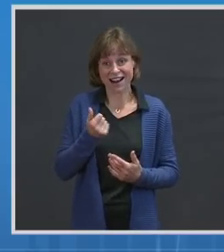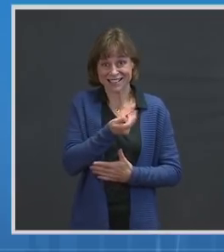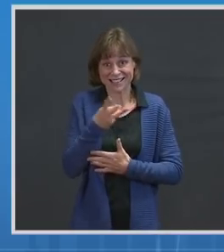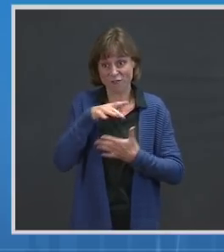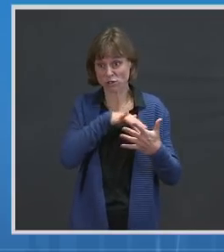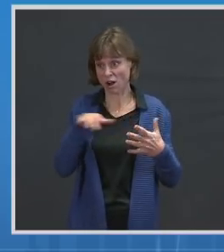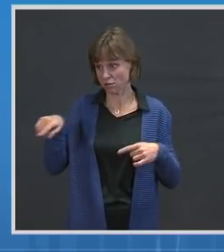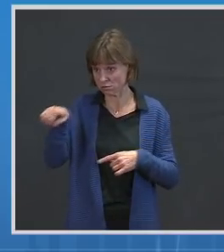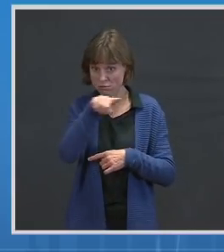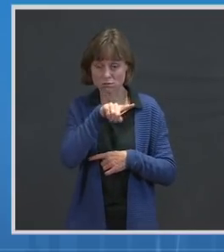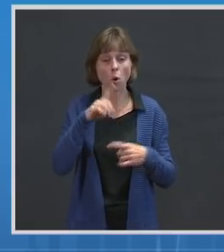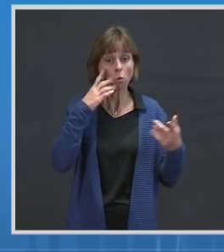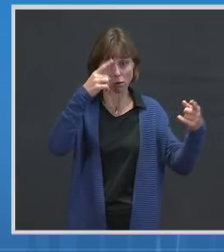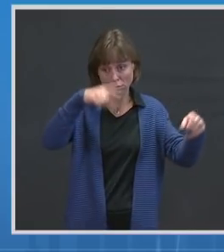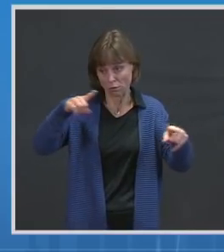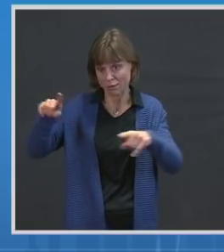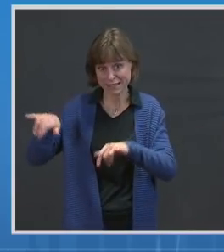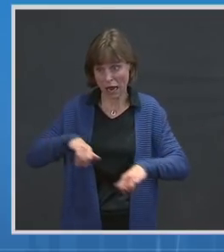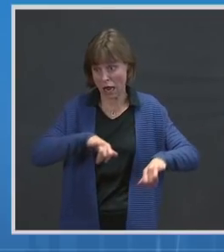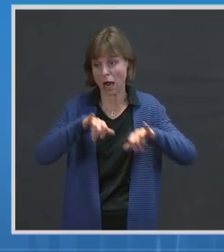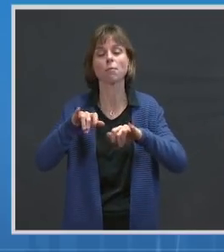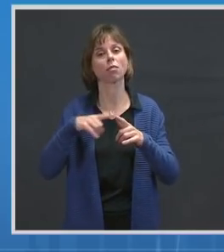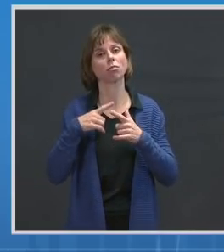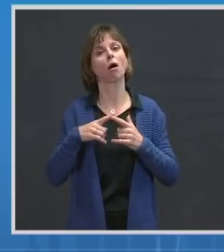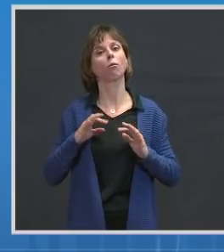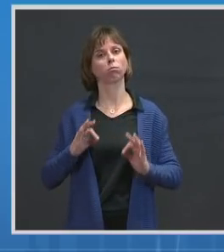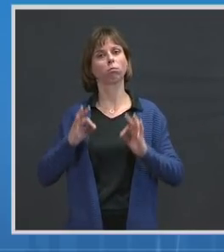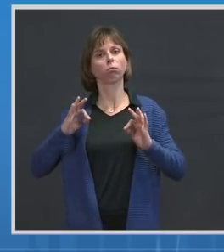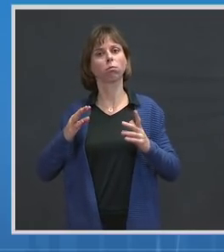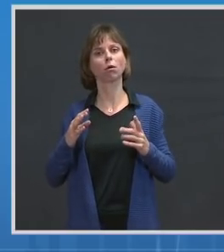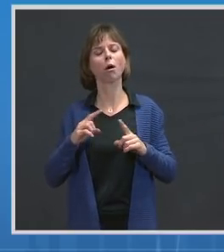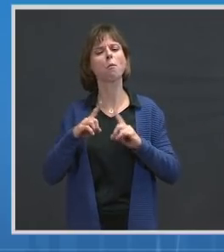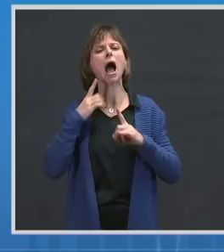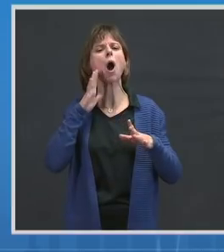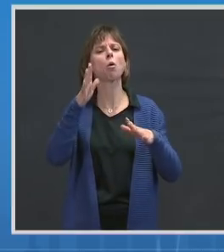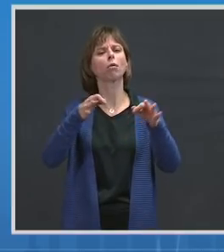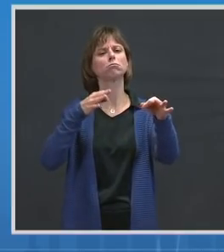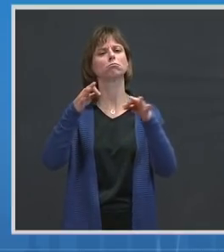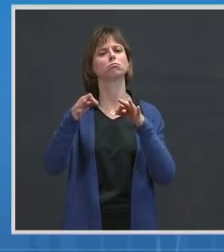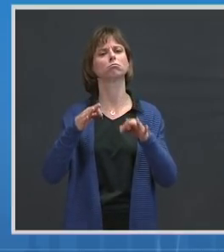But let me spend a minute to just describe it to you. The real question is: